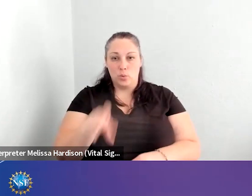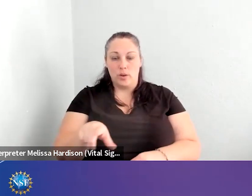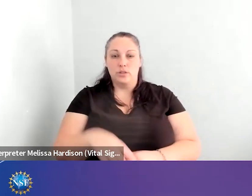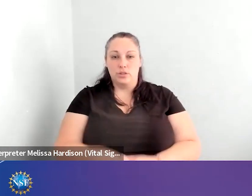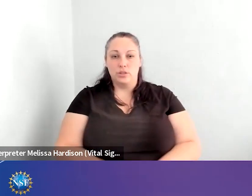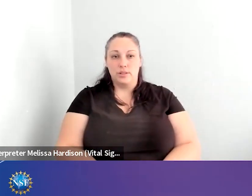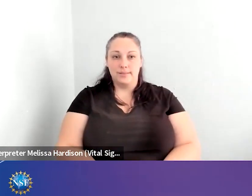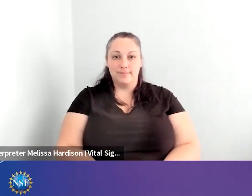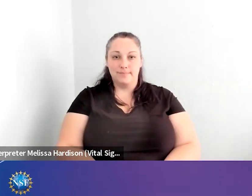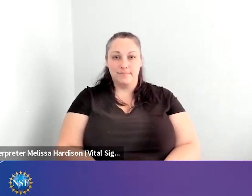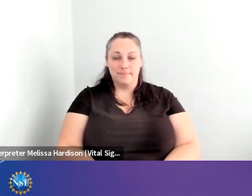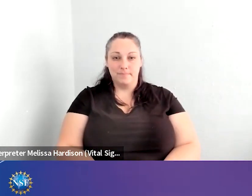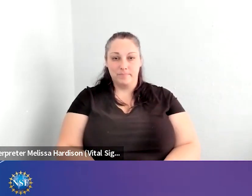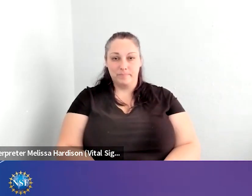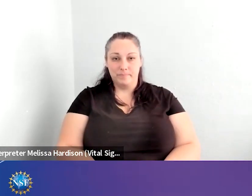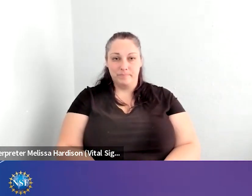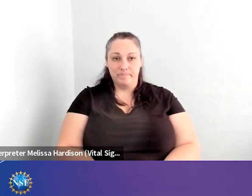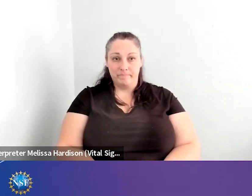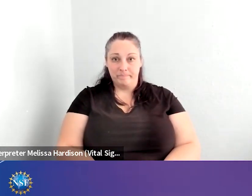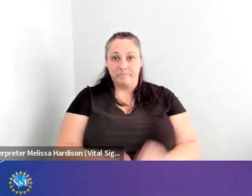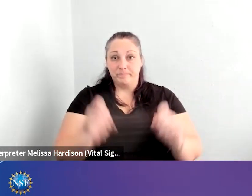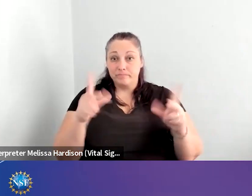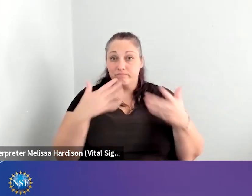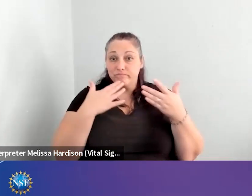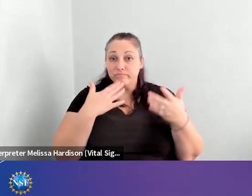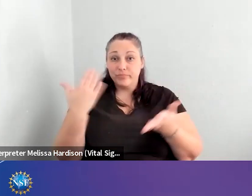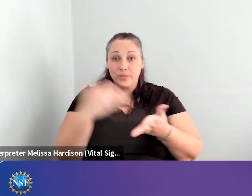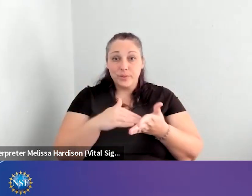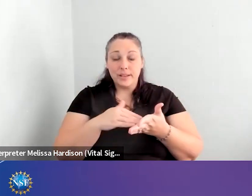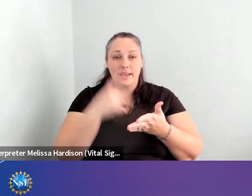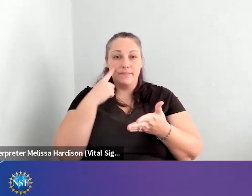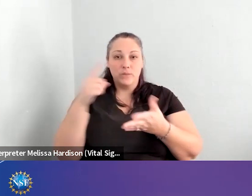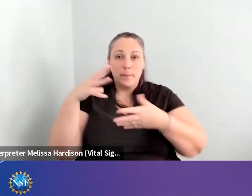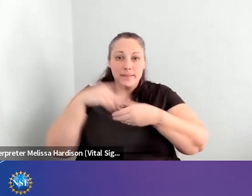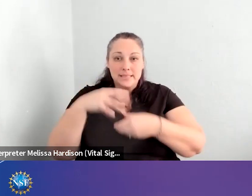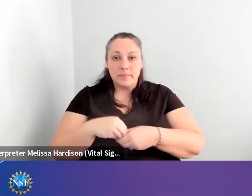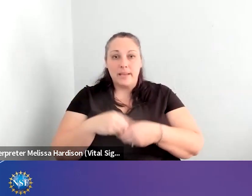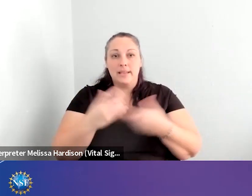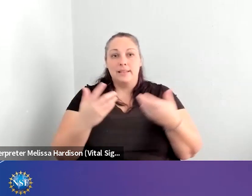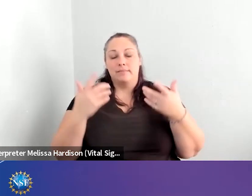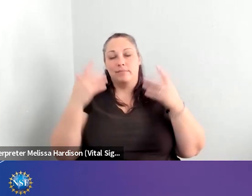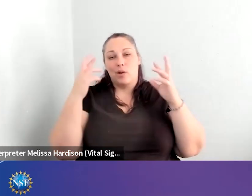So. Okay, so I want to thank you again for participating, and I hope everybody has a wonderful rest of your day.